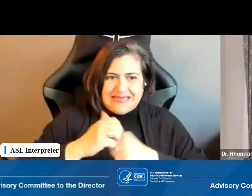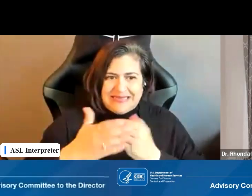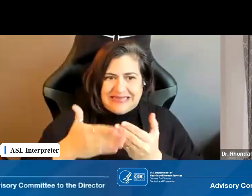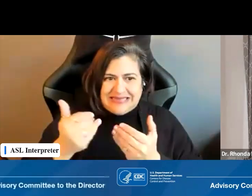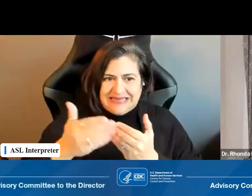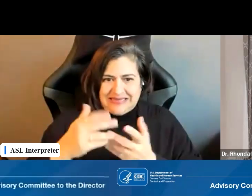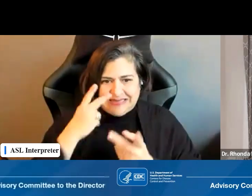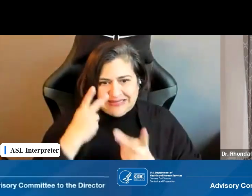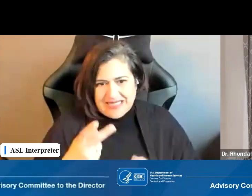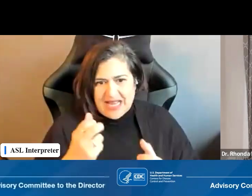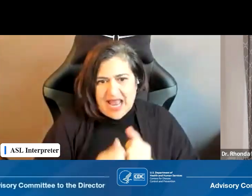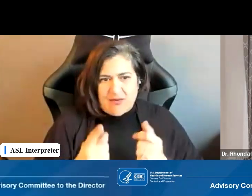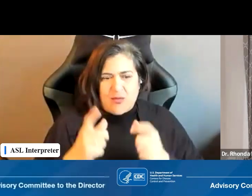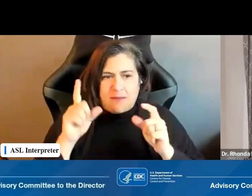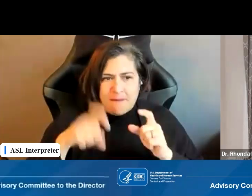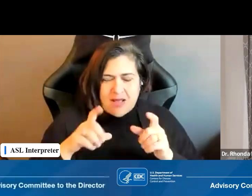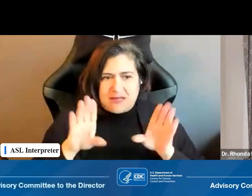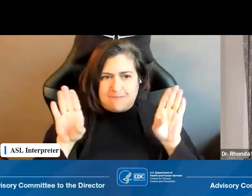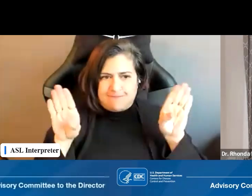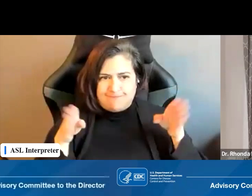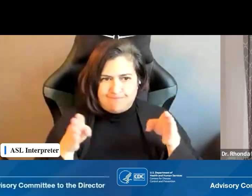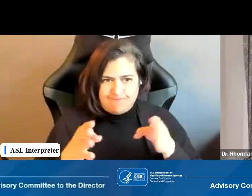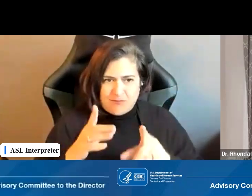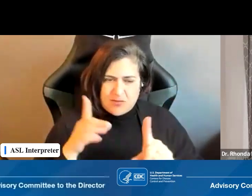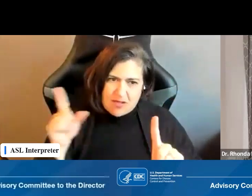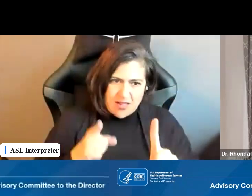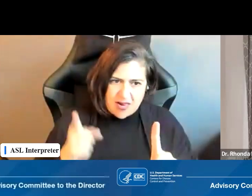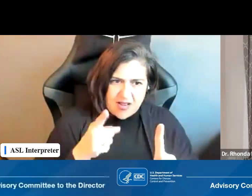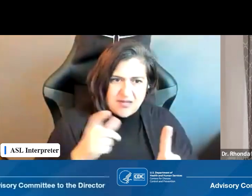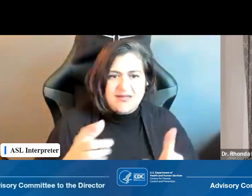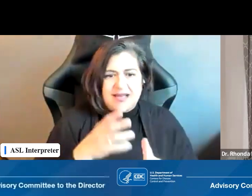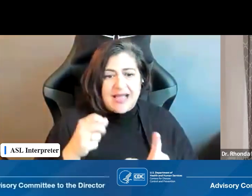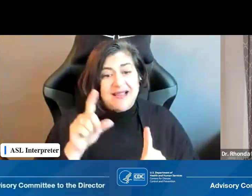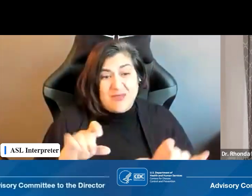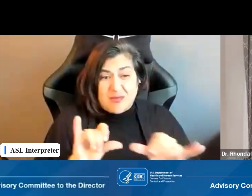and it's got to be measured and report it out. You know, paper is magic.